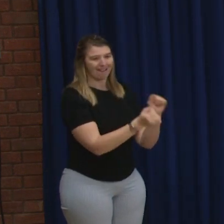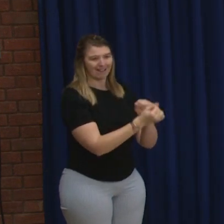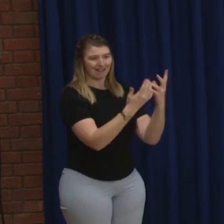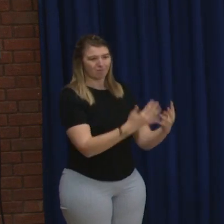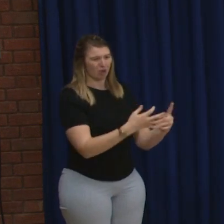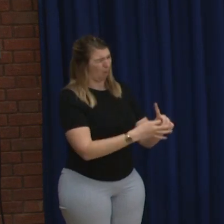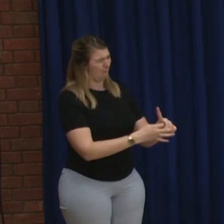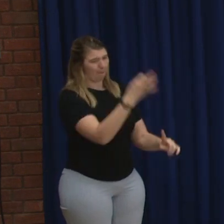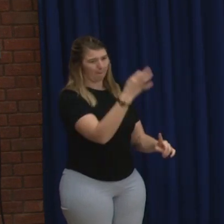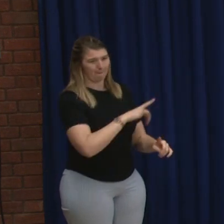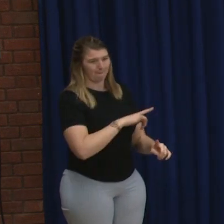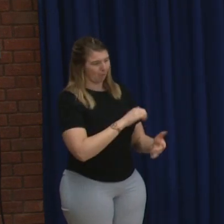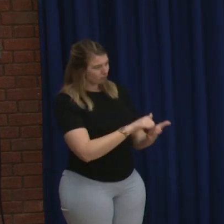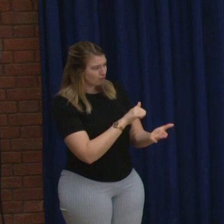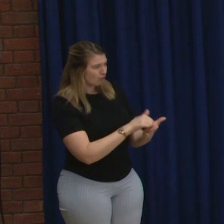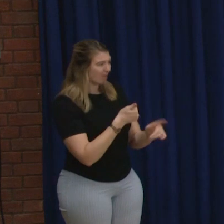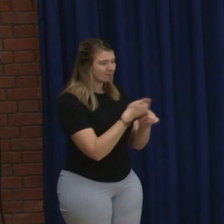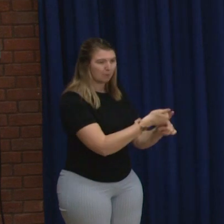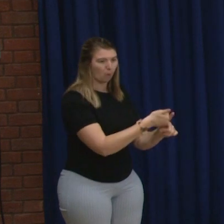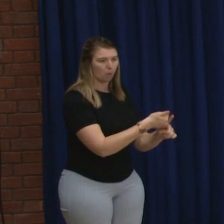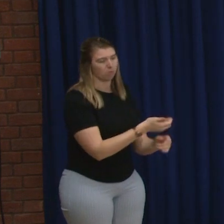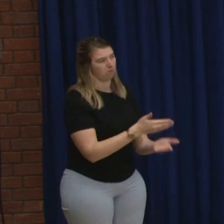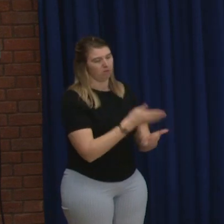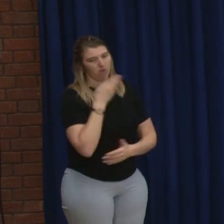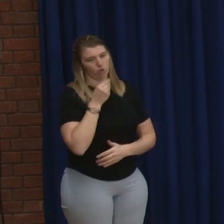study in the right way, so it's been very useful. So why am I interested in it? Well,